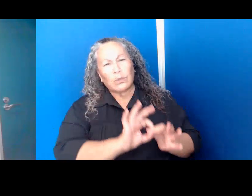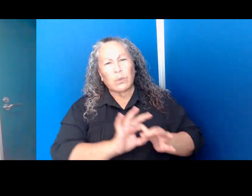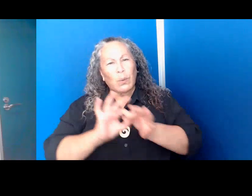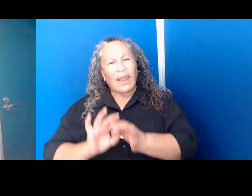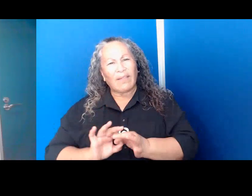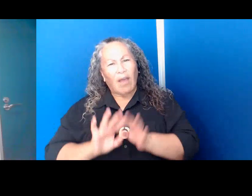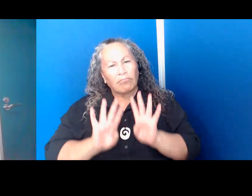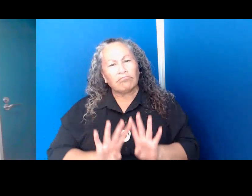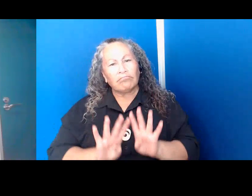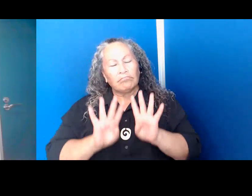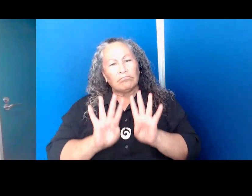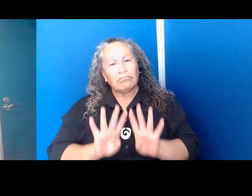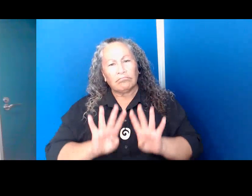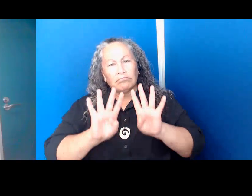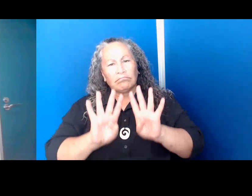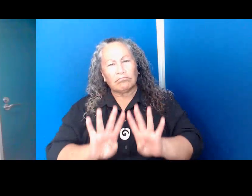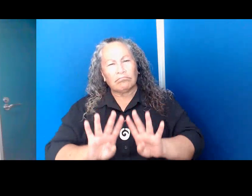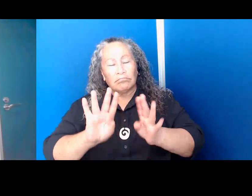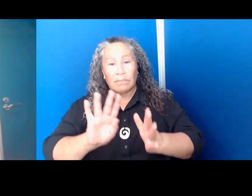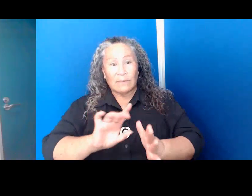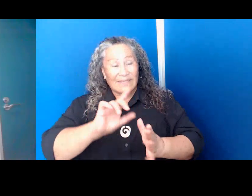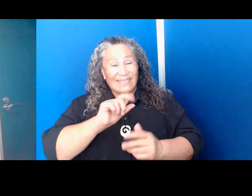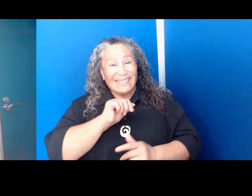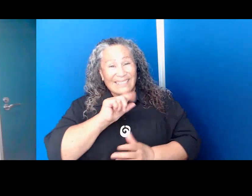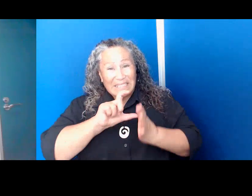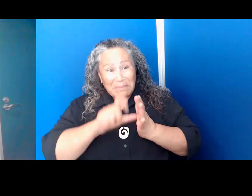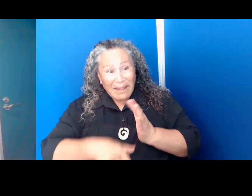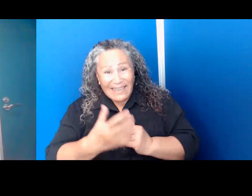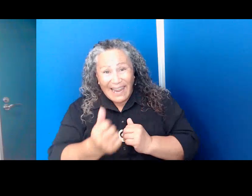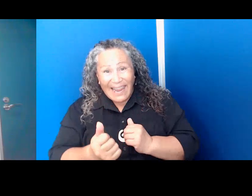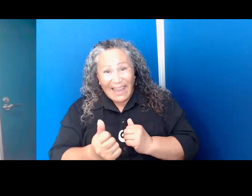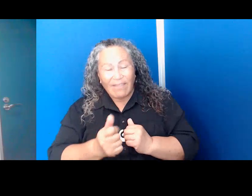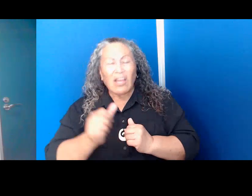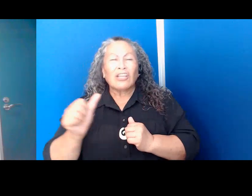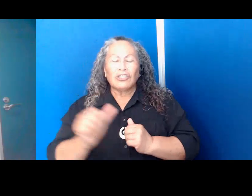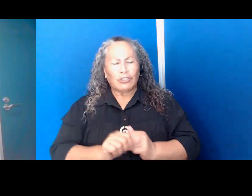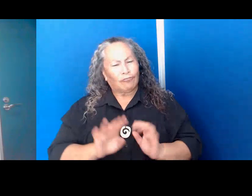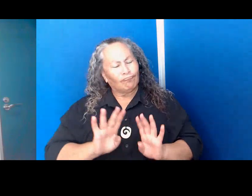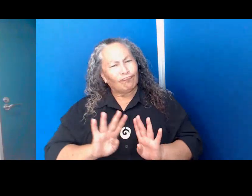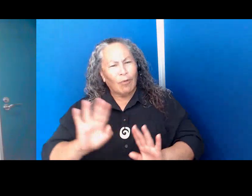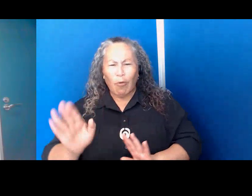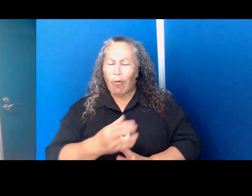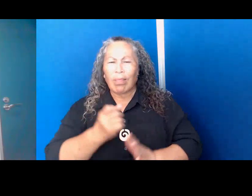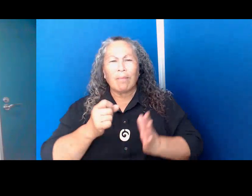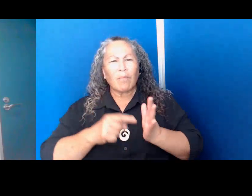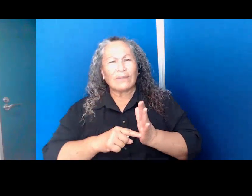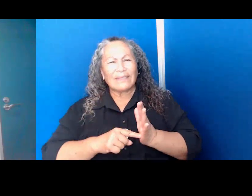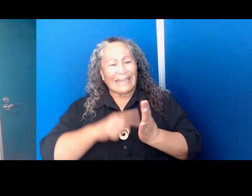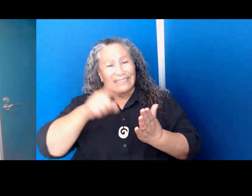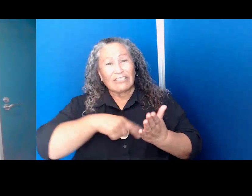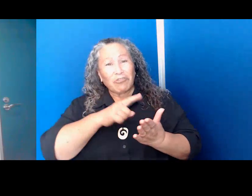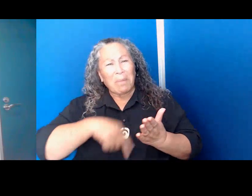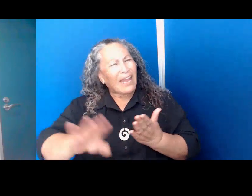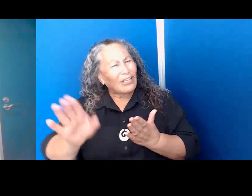with disabilities should never be discriminated. They all have a voice, they should be included,